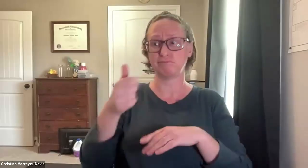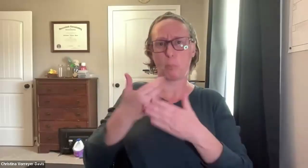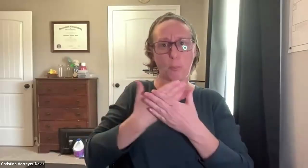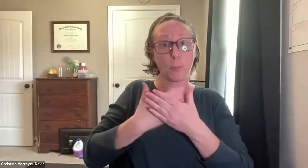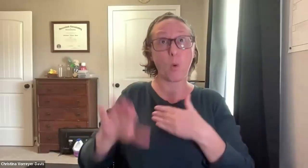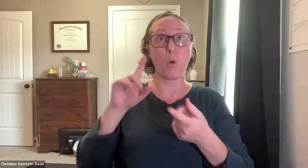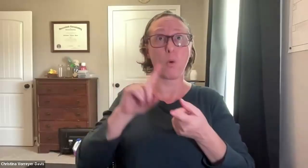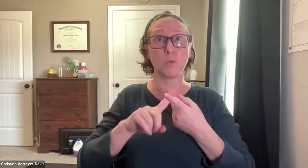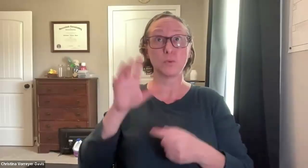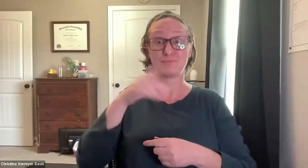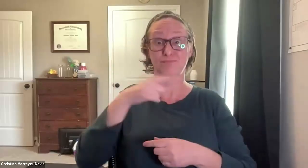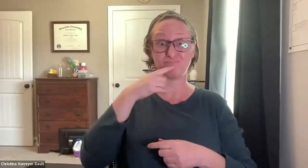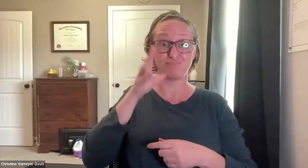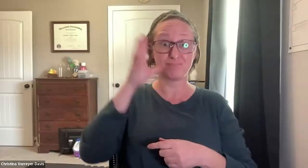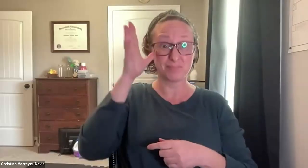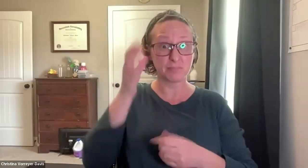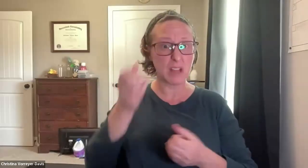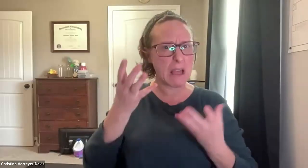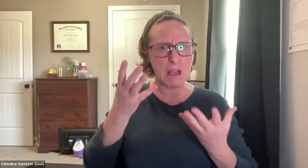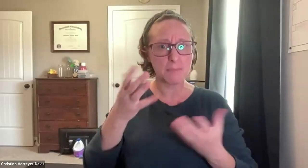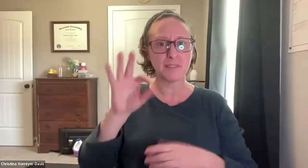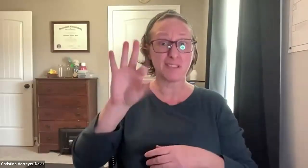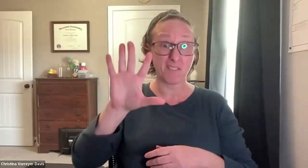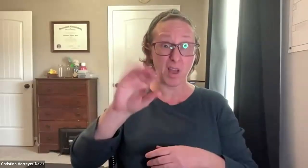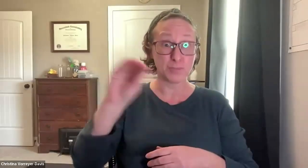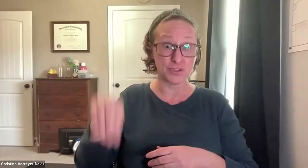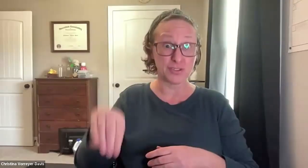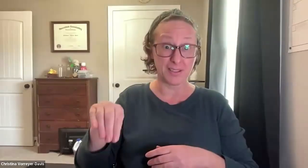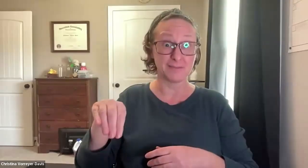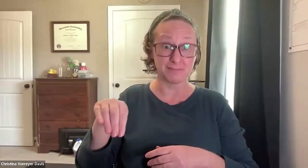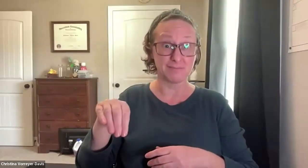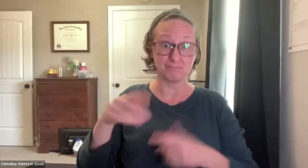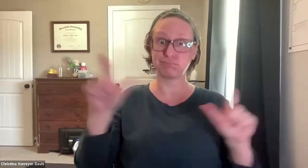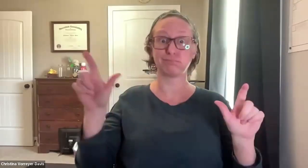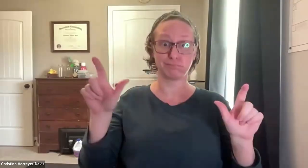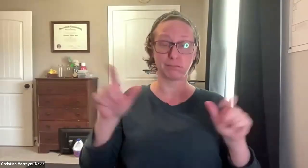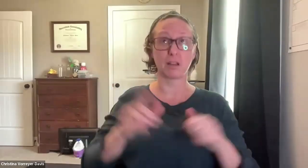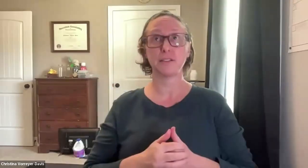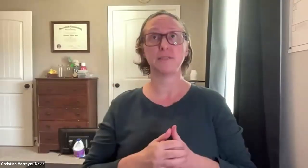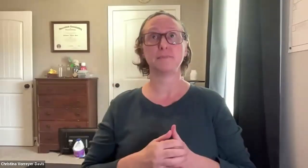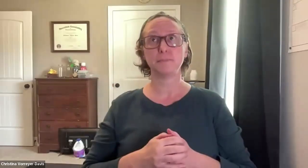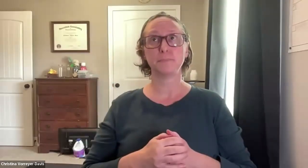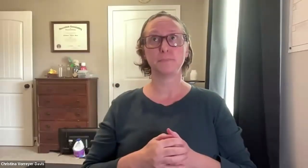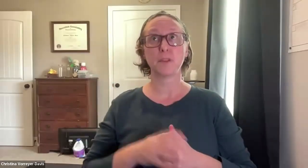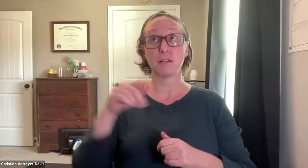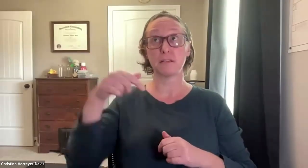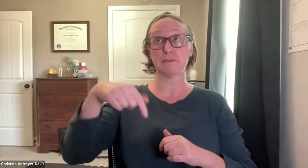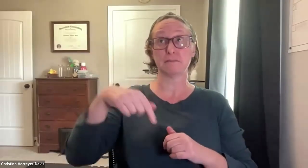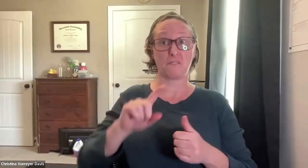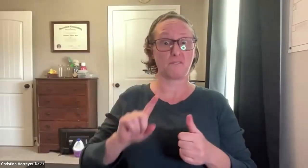Most Deaf or even hard of hearing children are born to hearing families. And that's a figure that's about 95%, very large.